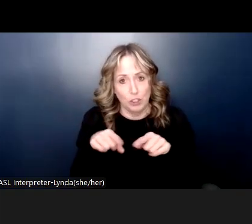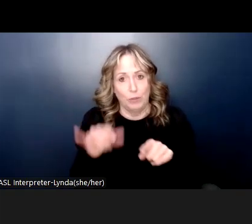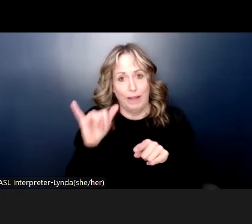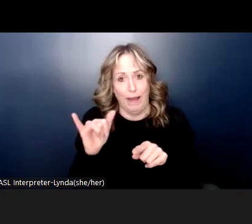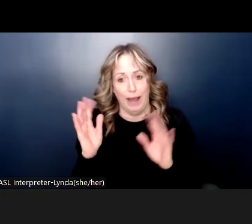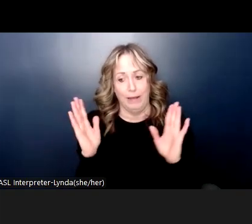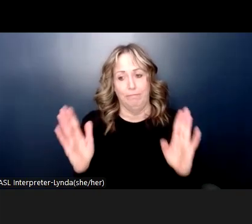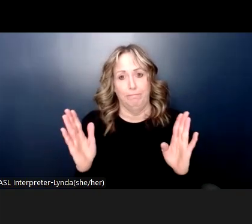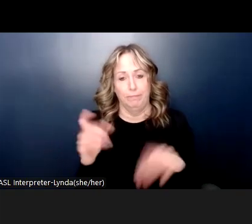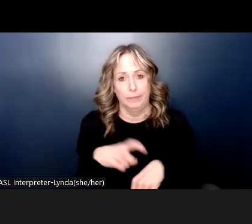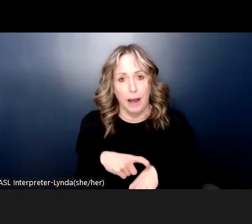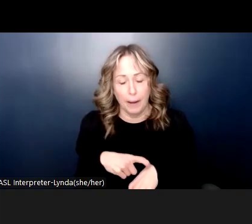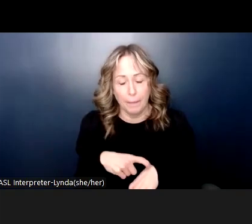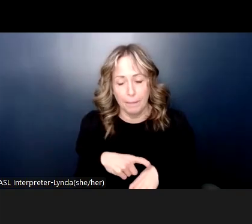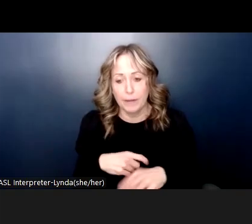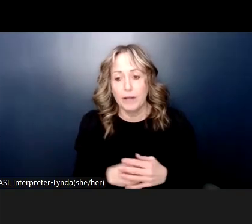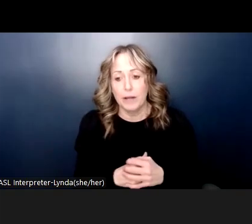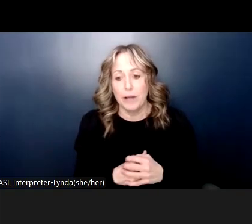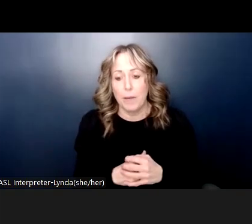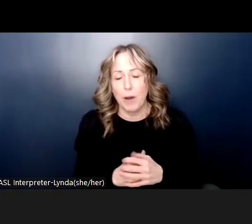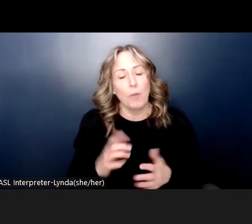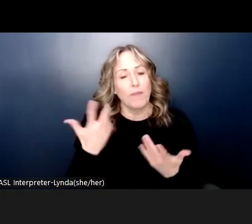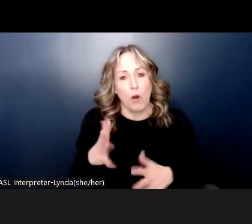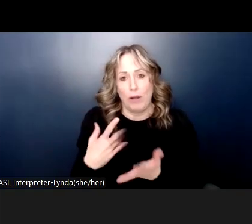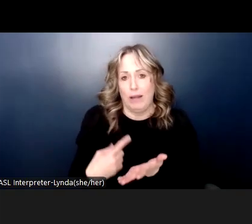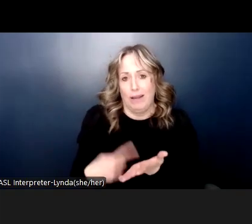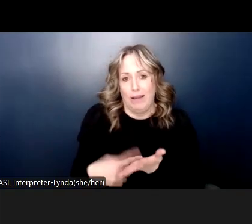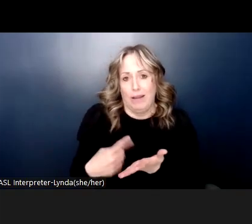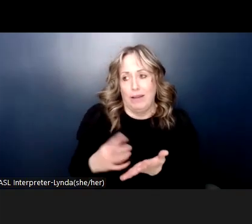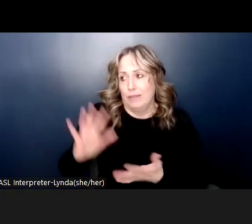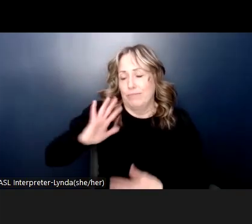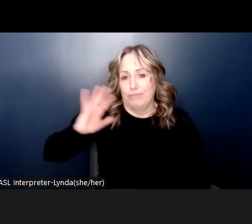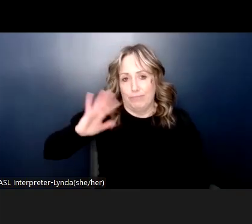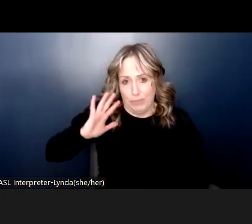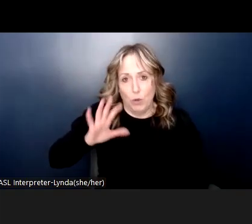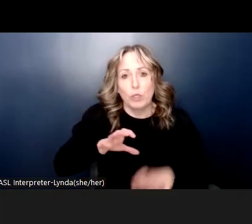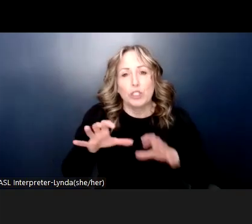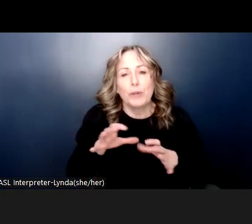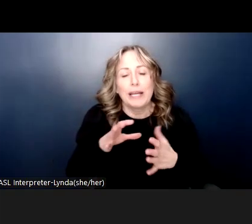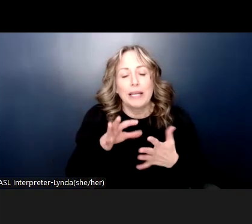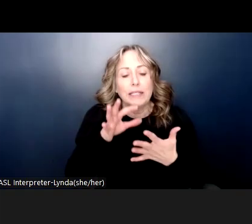But we are, as we've said in past meetings, we are doing a selection of payments through the 22nd of February.